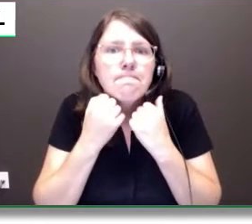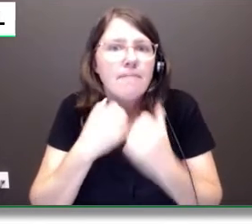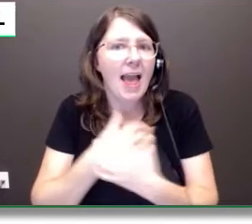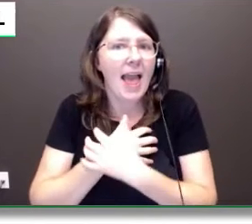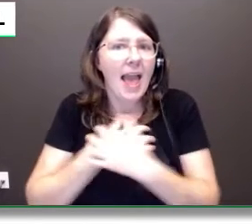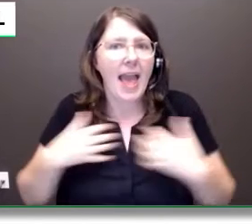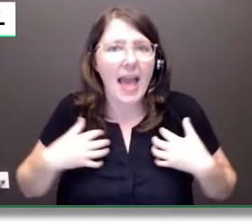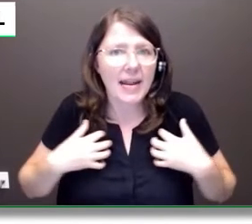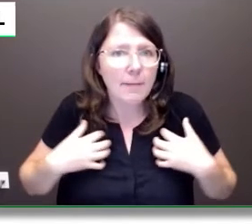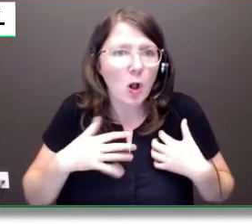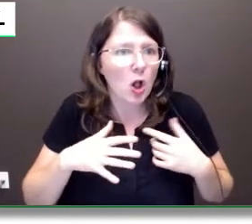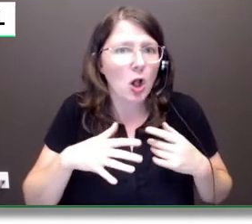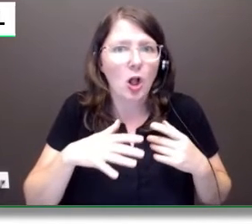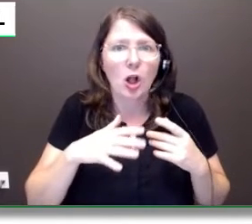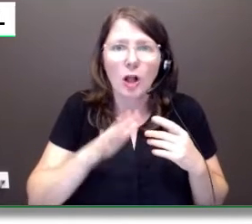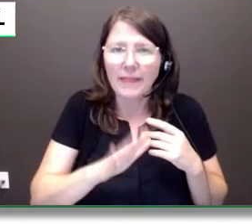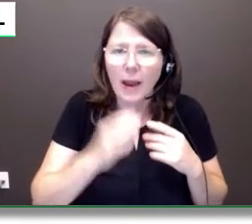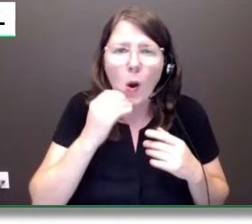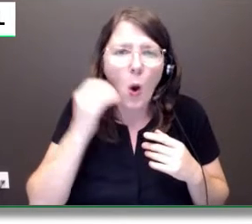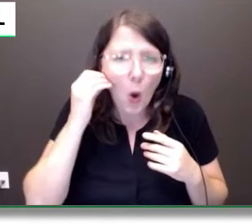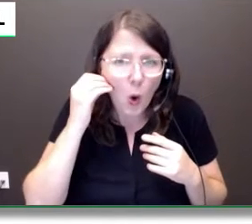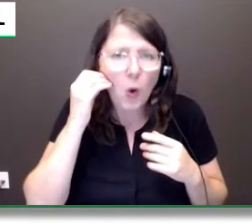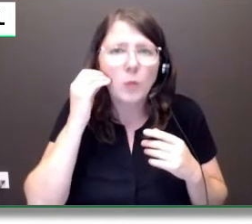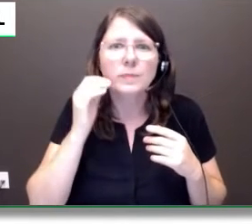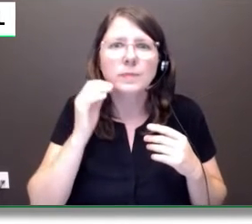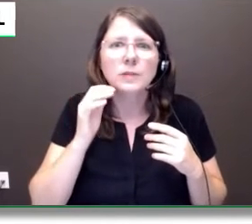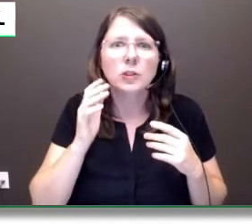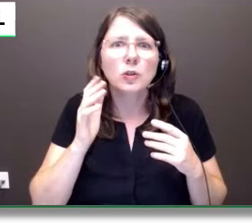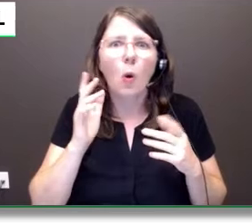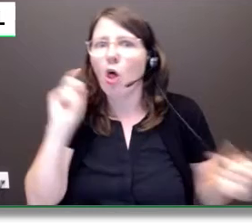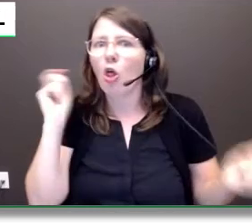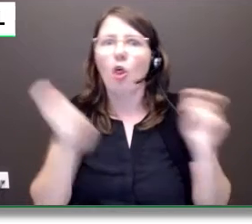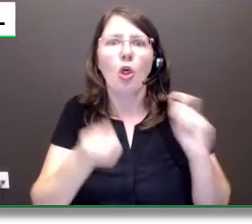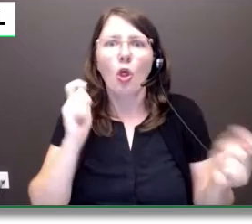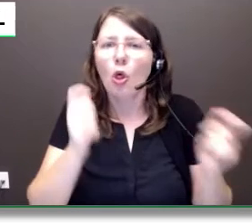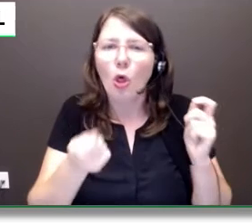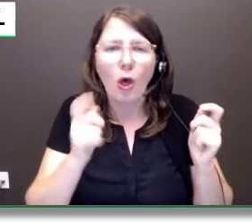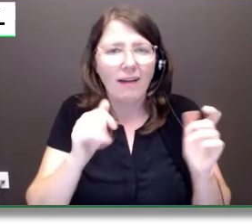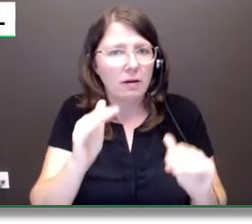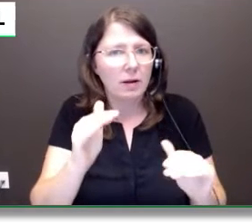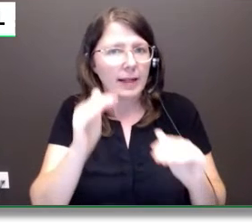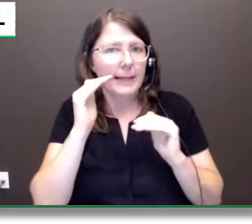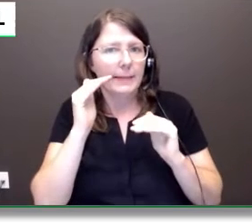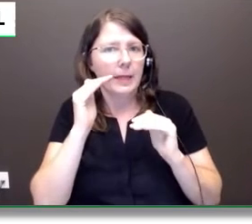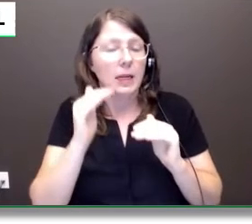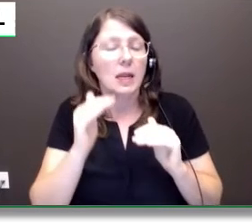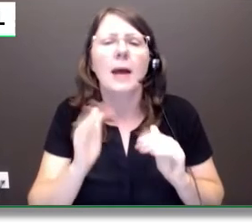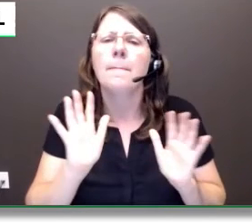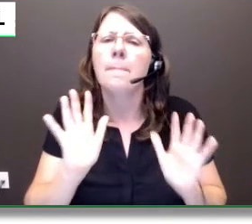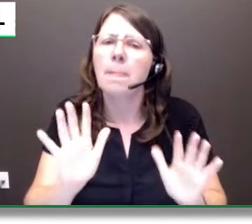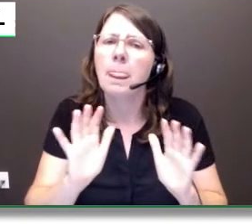like how do you think the parks could go about designing and creating an equivalent meaningful experience either through